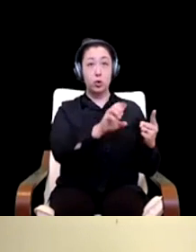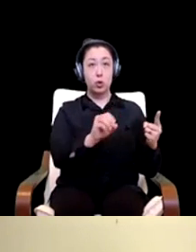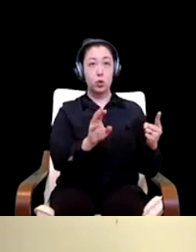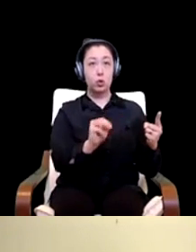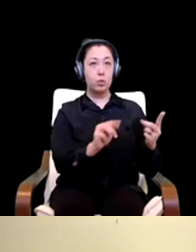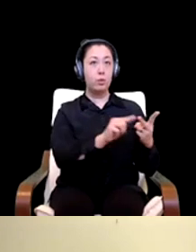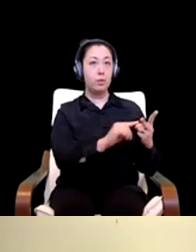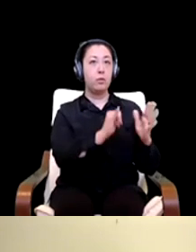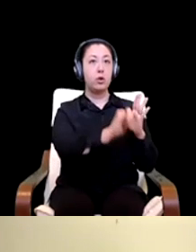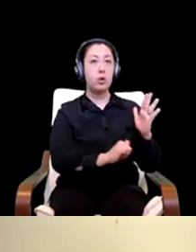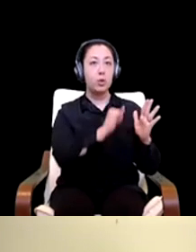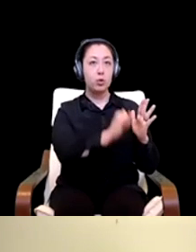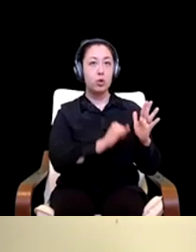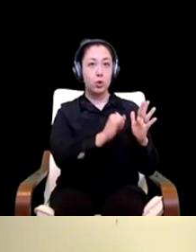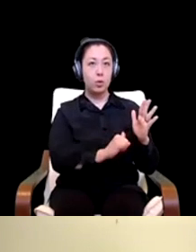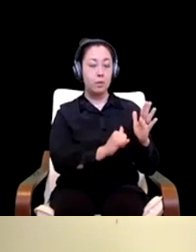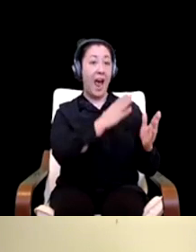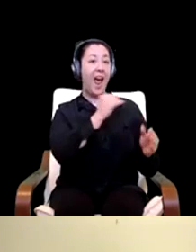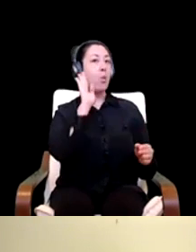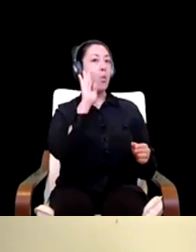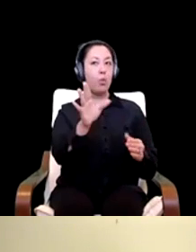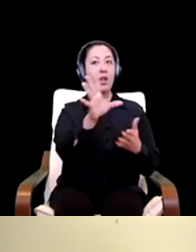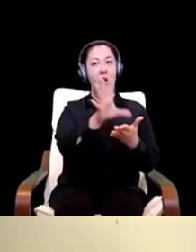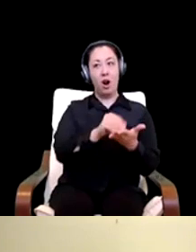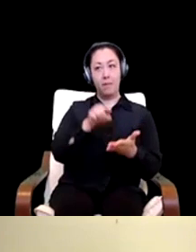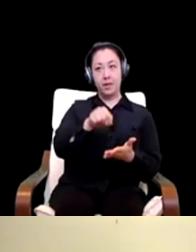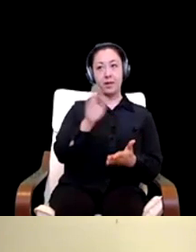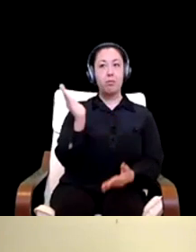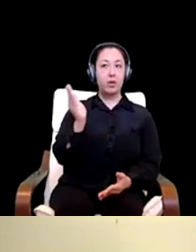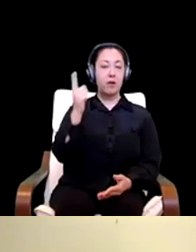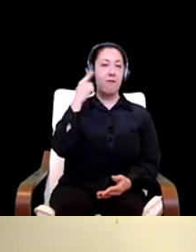YouTube live stream. We will also be recording the presentation for later viewing.